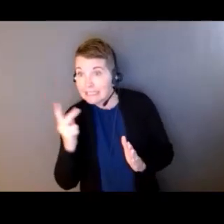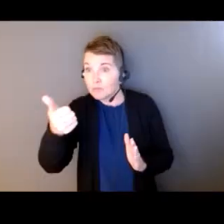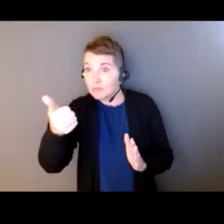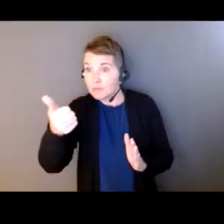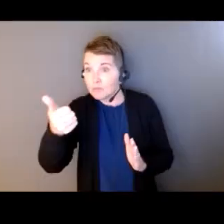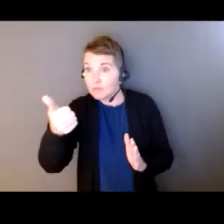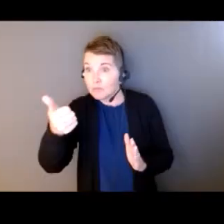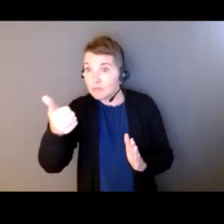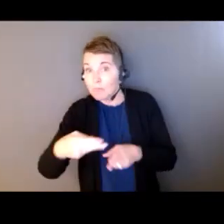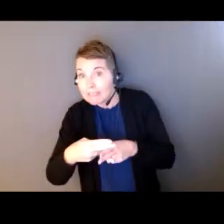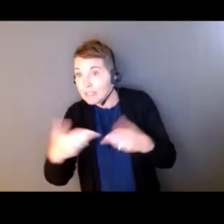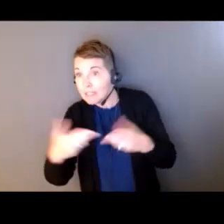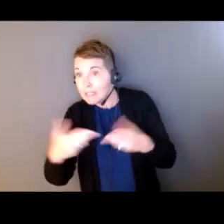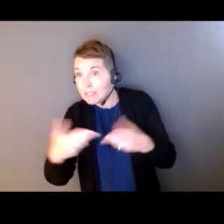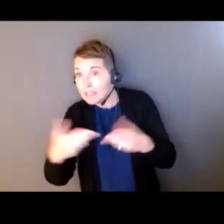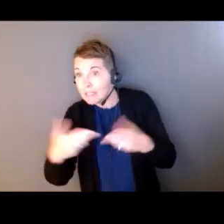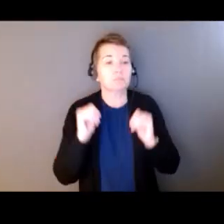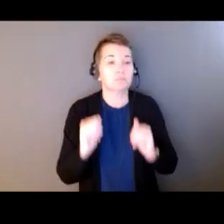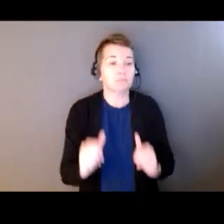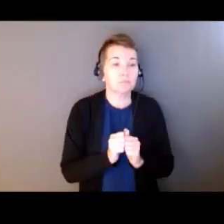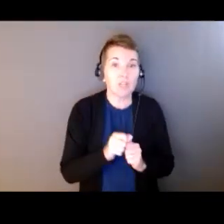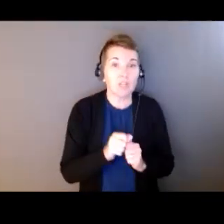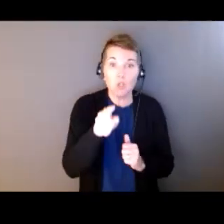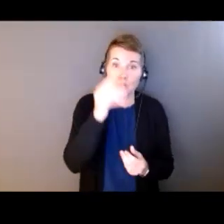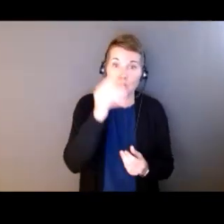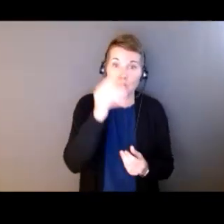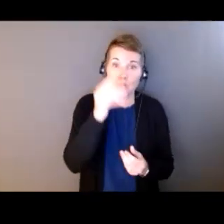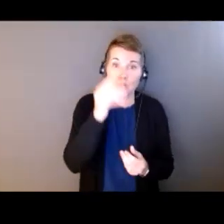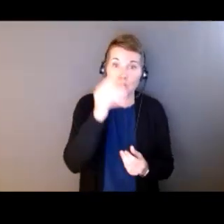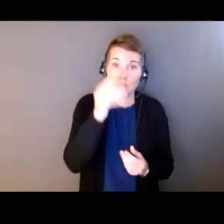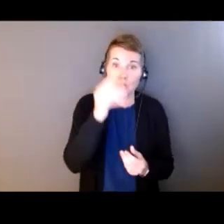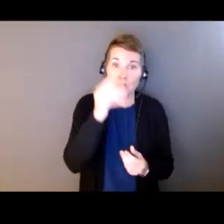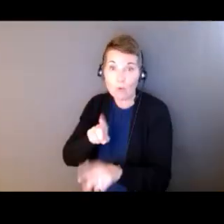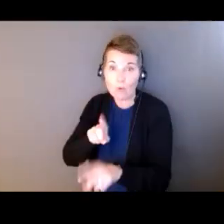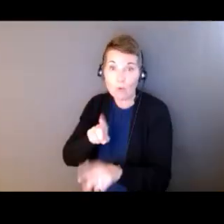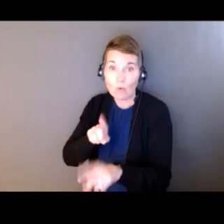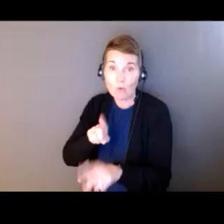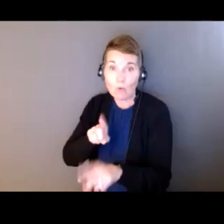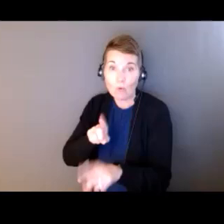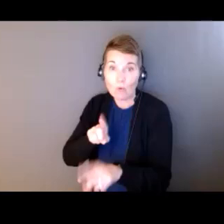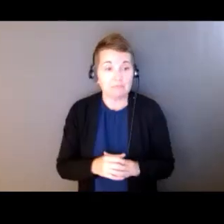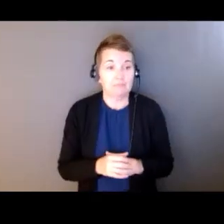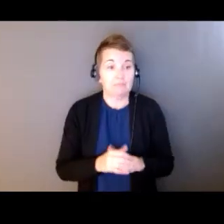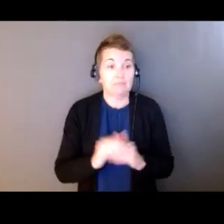decline, and report on your awarded funds, managing and tracking a case with our